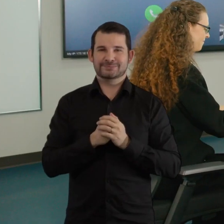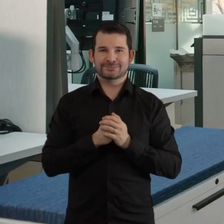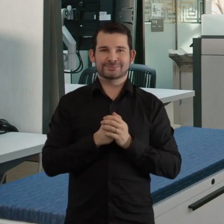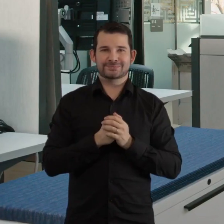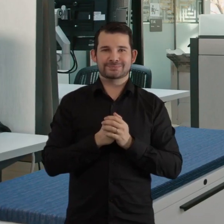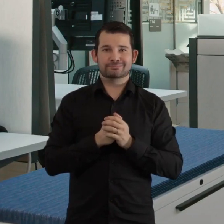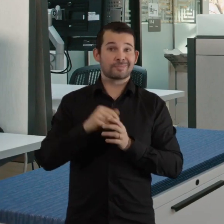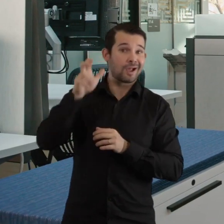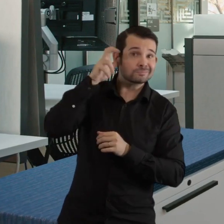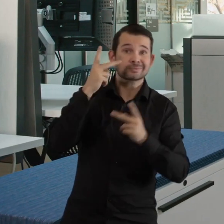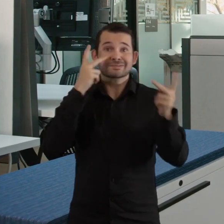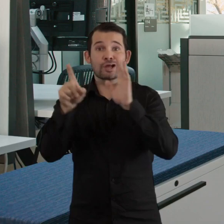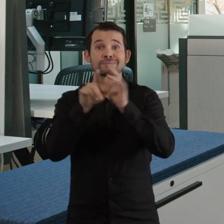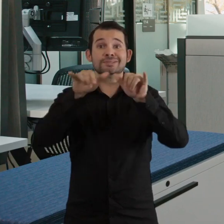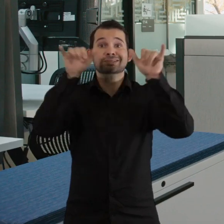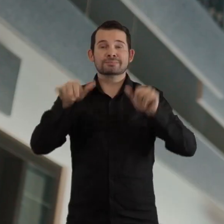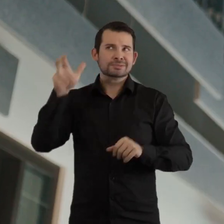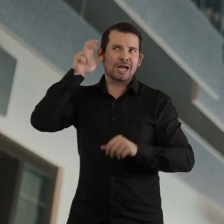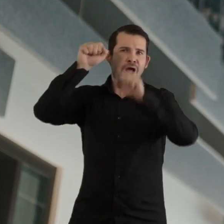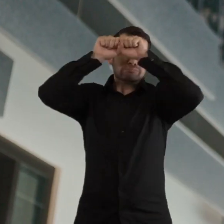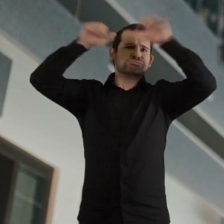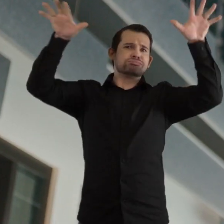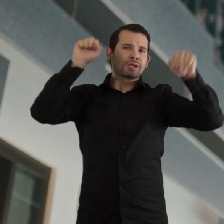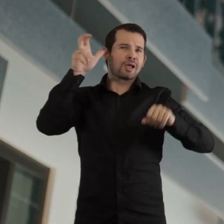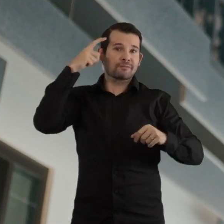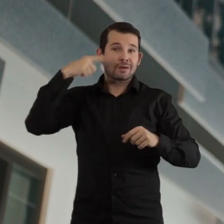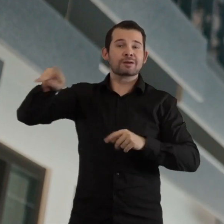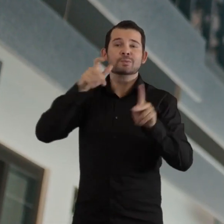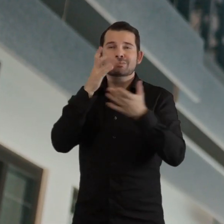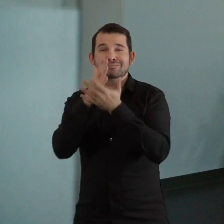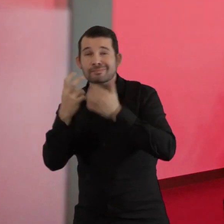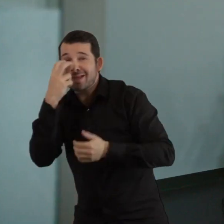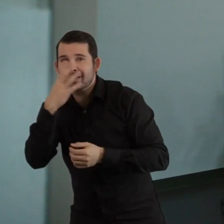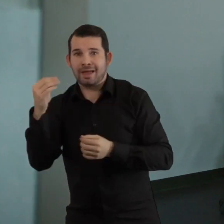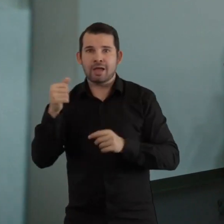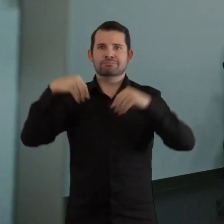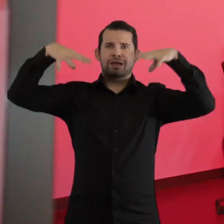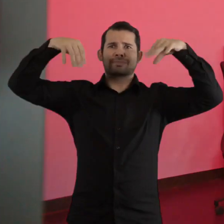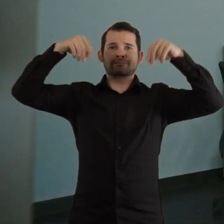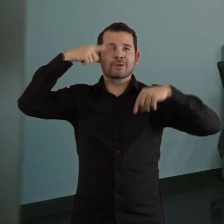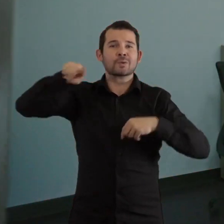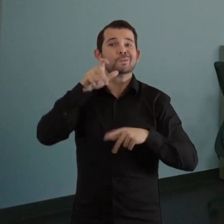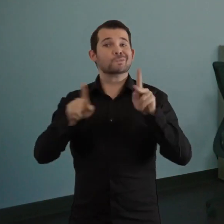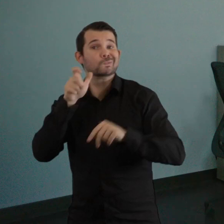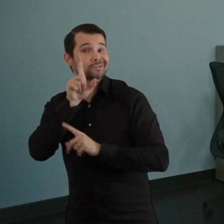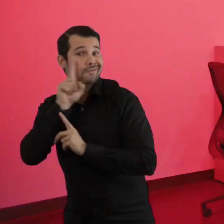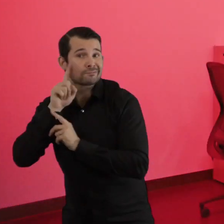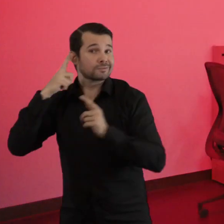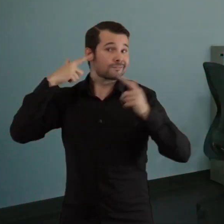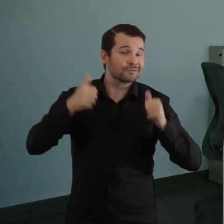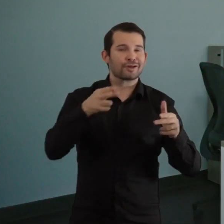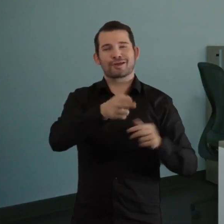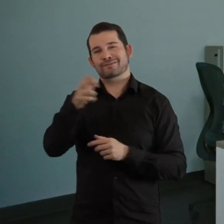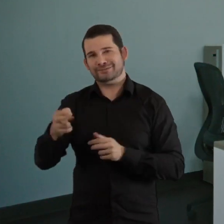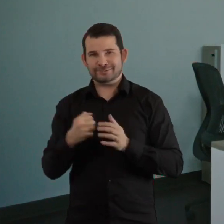Audible and visual alarm systems emit sound for people who are partially sighted and flashing lights for people who are deaf, deafened or hard of hearing.